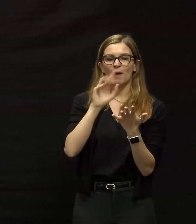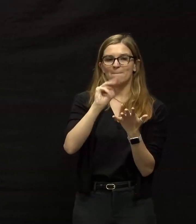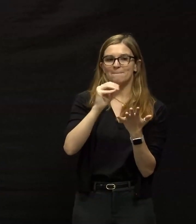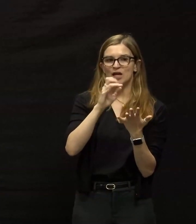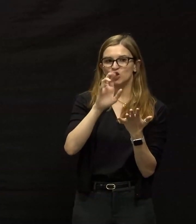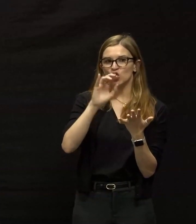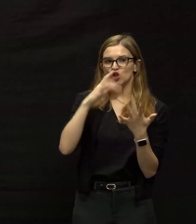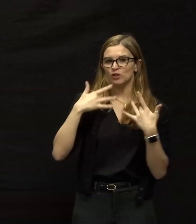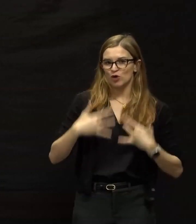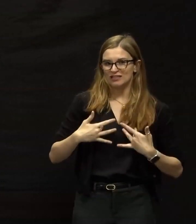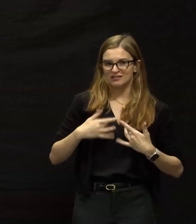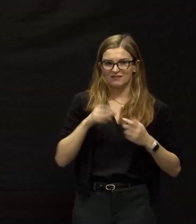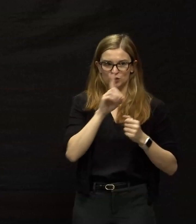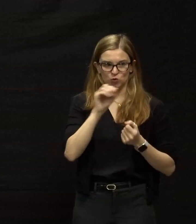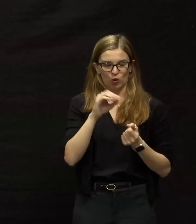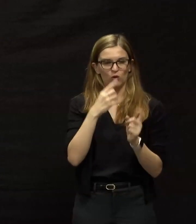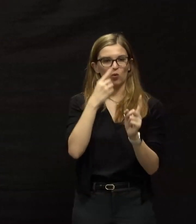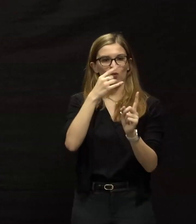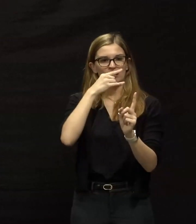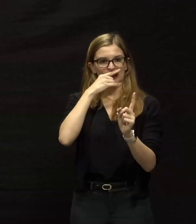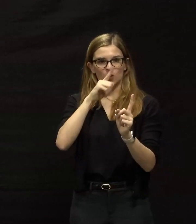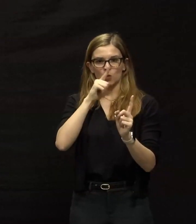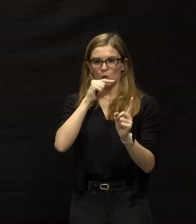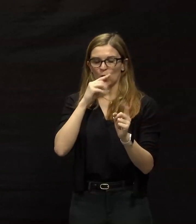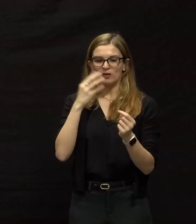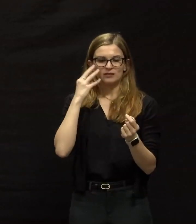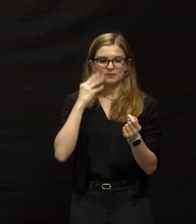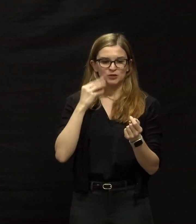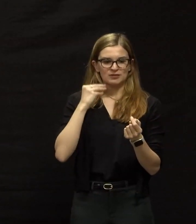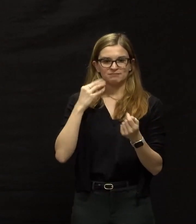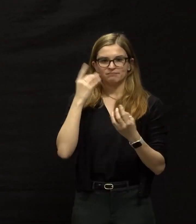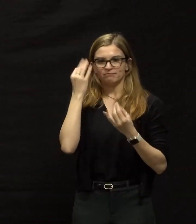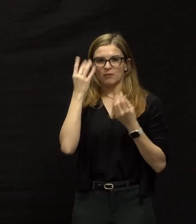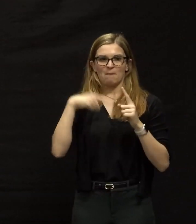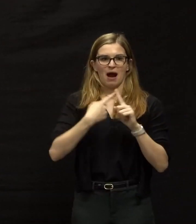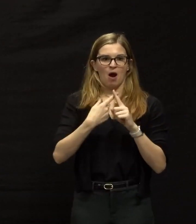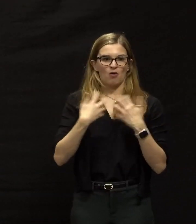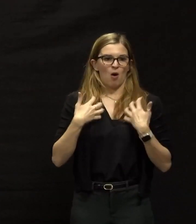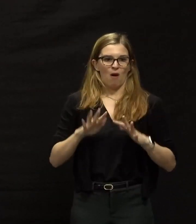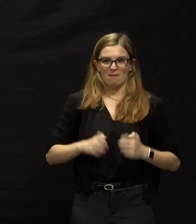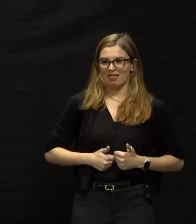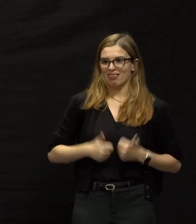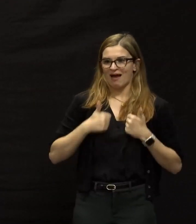For example, it might be a major depressive disorder. And if a child has experienced thoughts